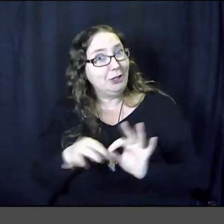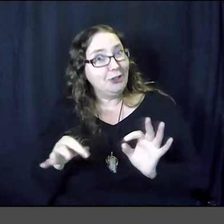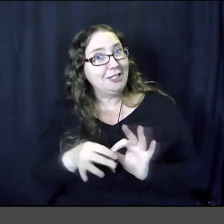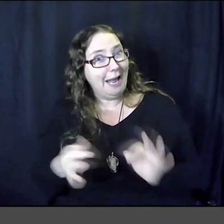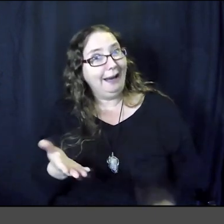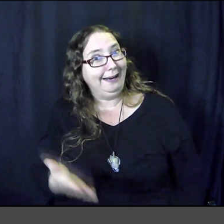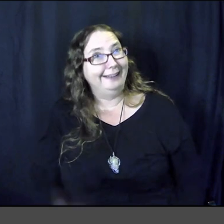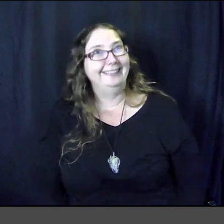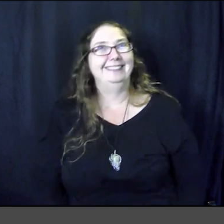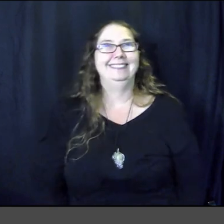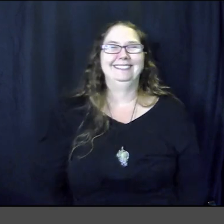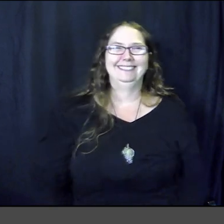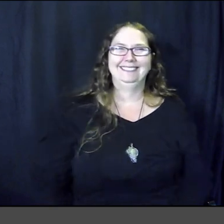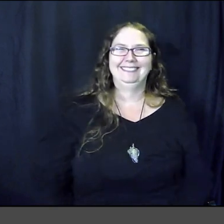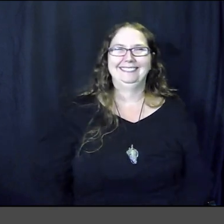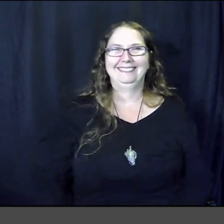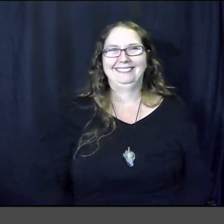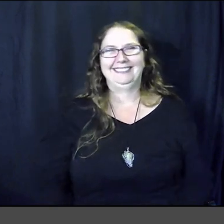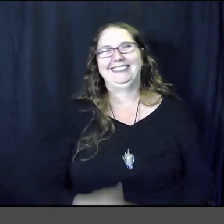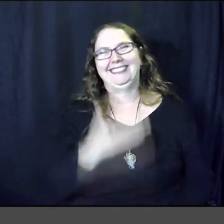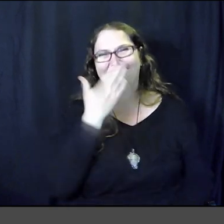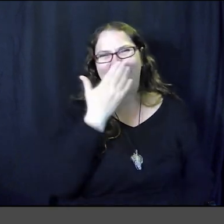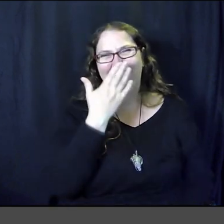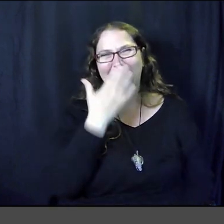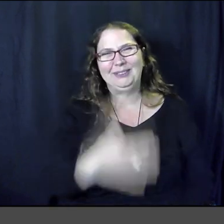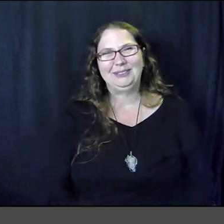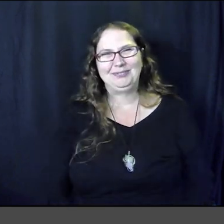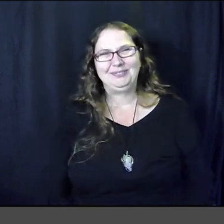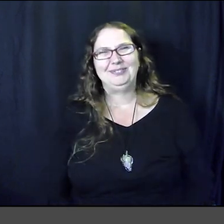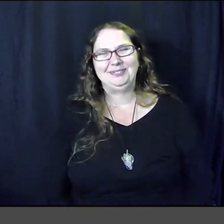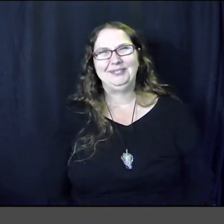THANK YOU. THANK YOU, CAROL.